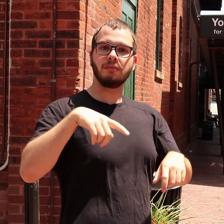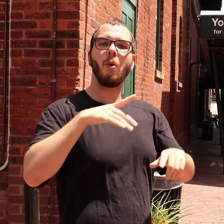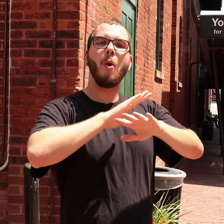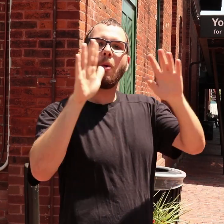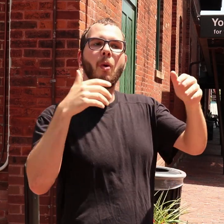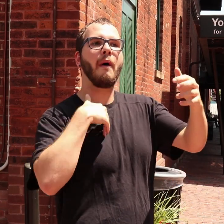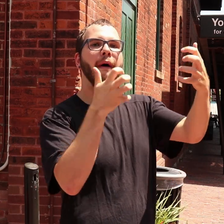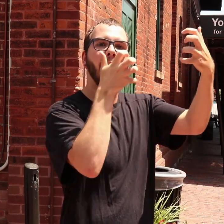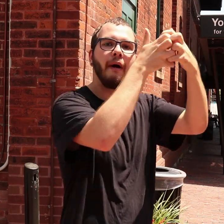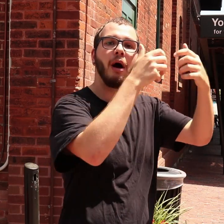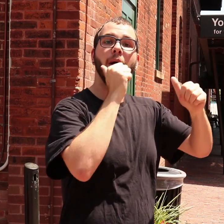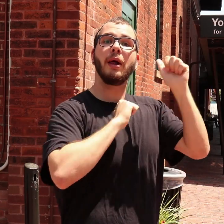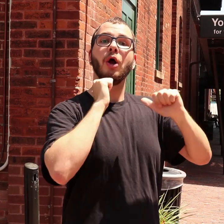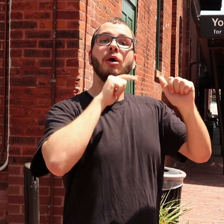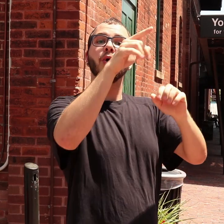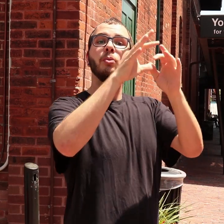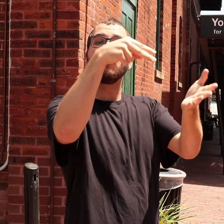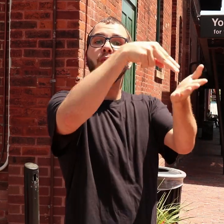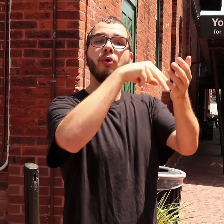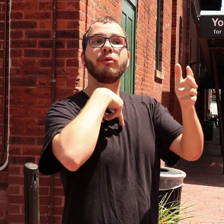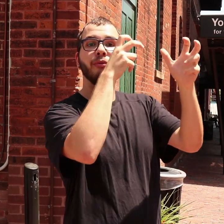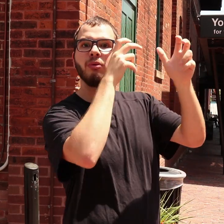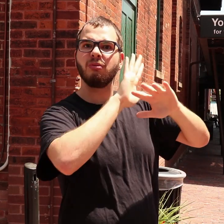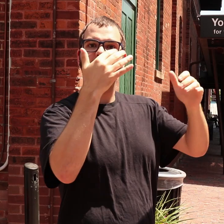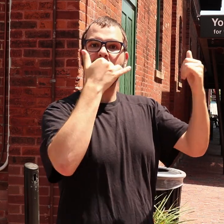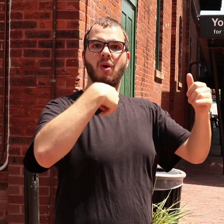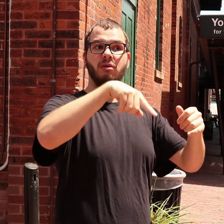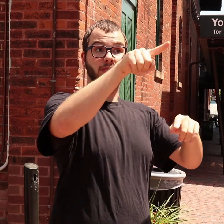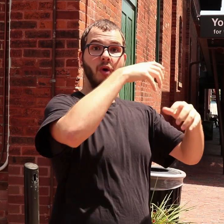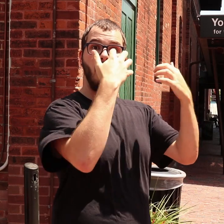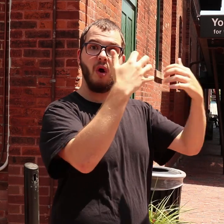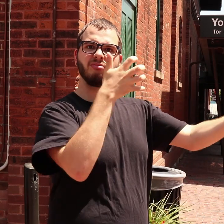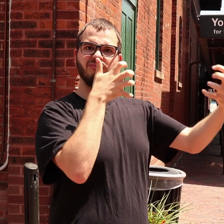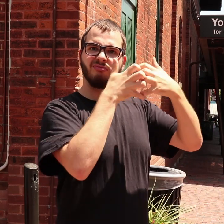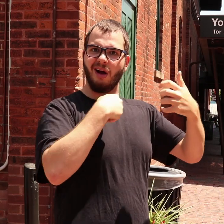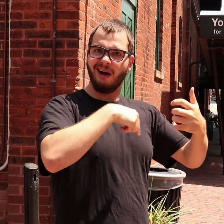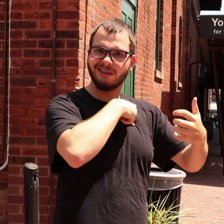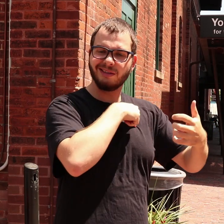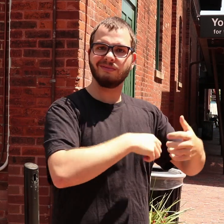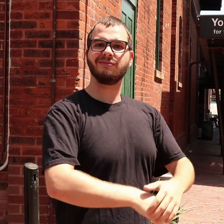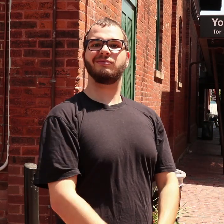We want to get rid of the accommodations that Deaf people have towards sound based entertainment. Now the audience is expected to accommodate to us!